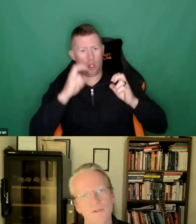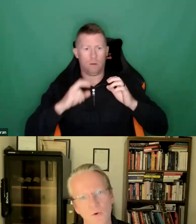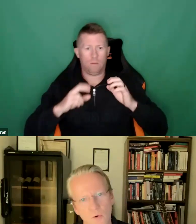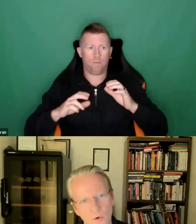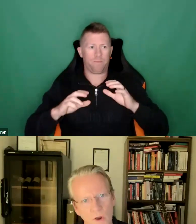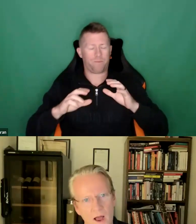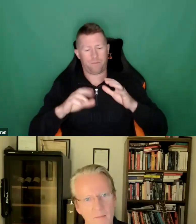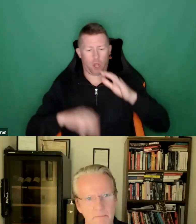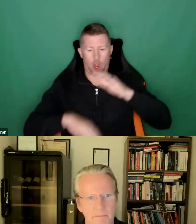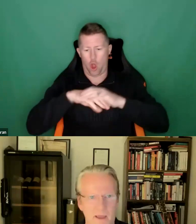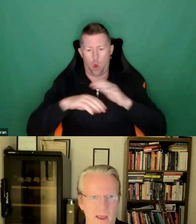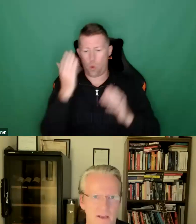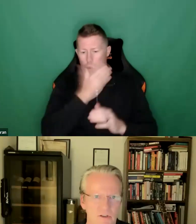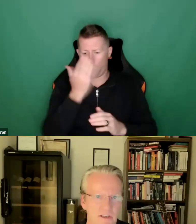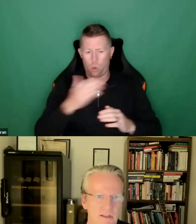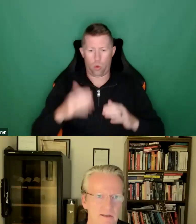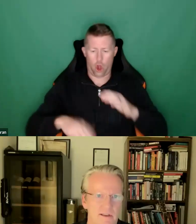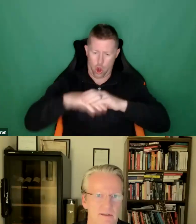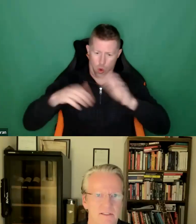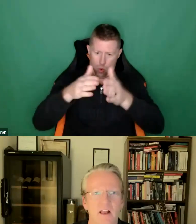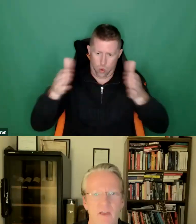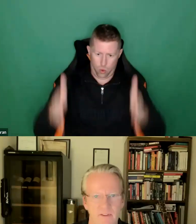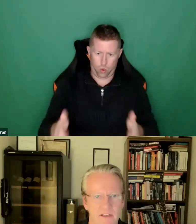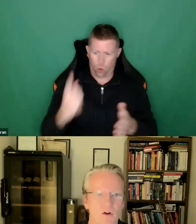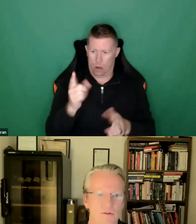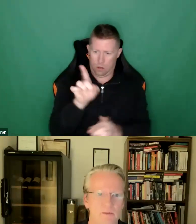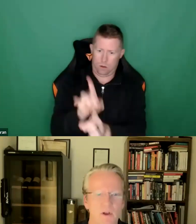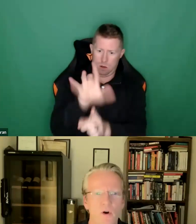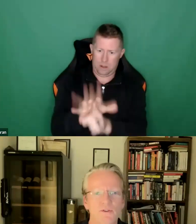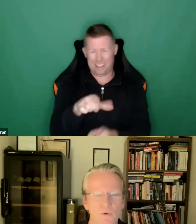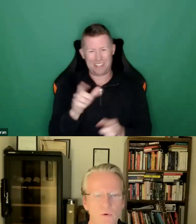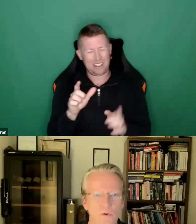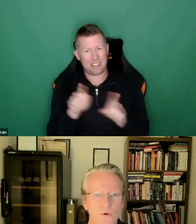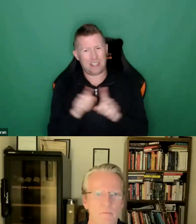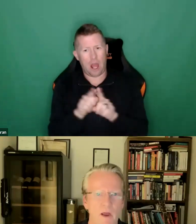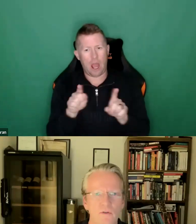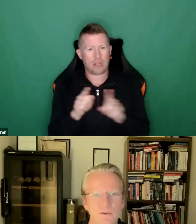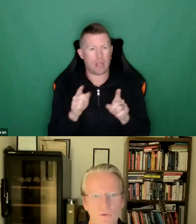could say a little bit more about what you mean by this? >> Sharon, can you speak